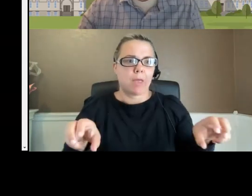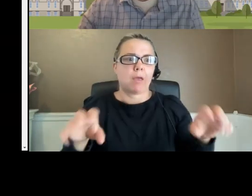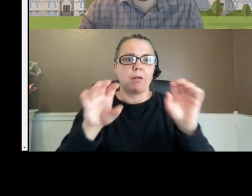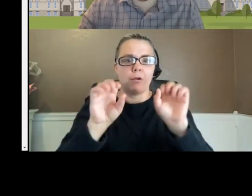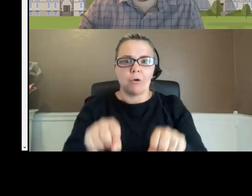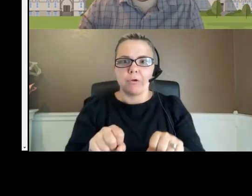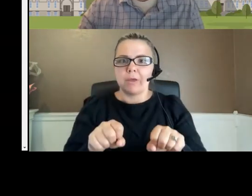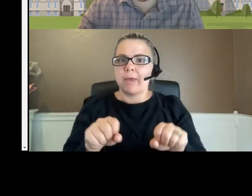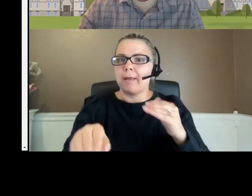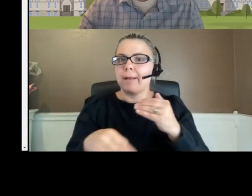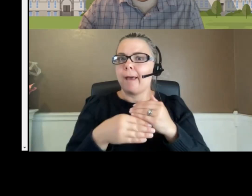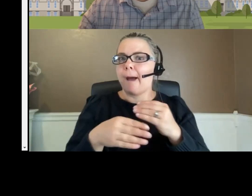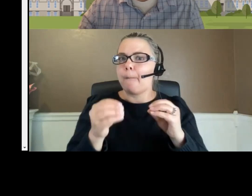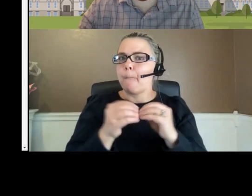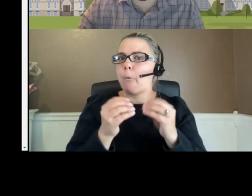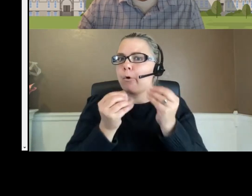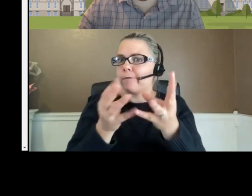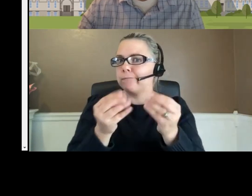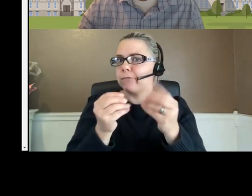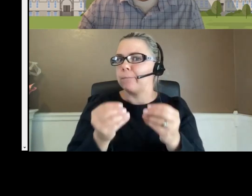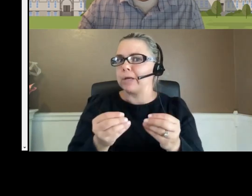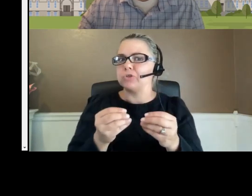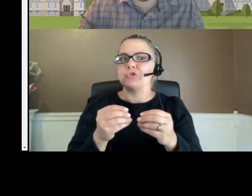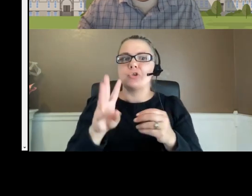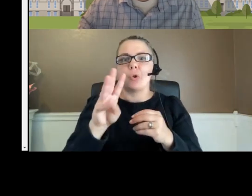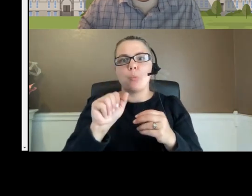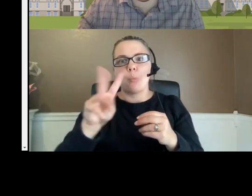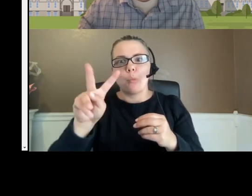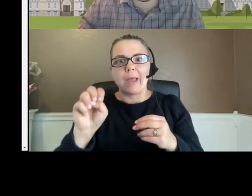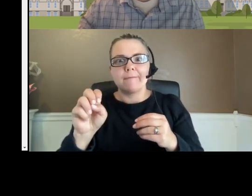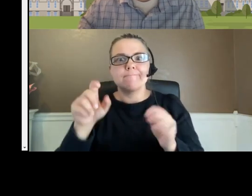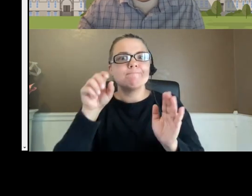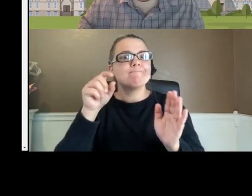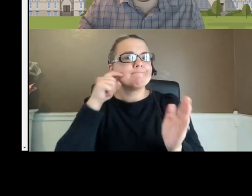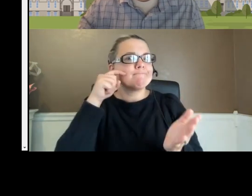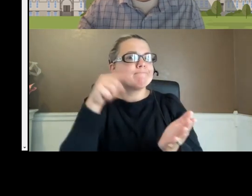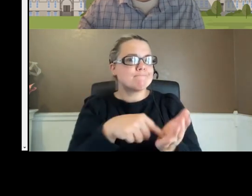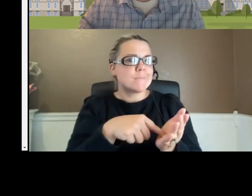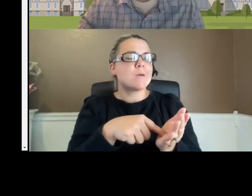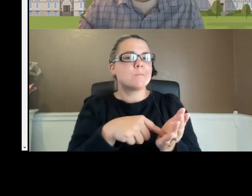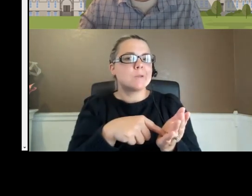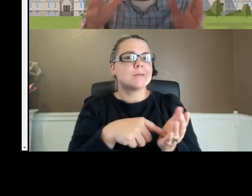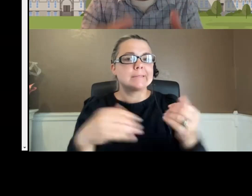the things that WAVE has detected. So things like accessibility Alerts. Alerts is really kind of